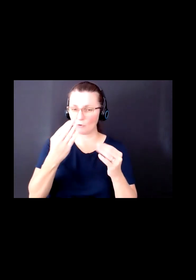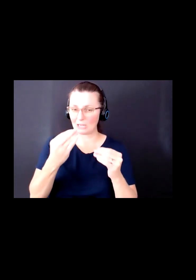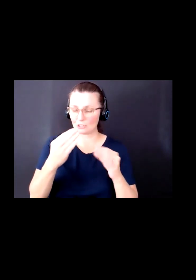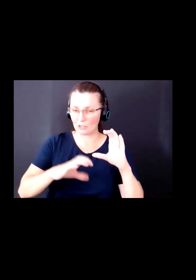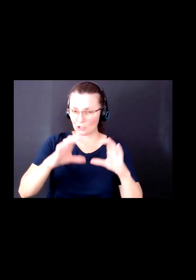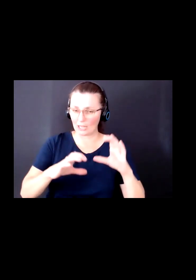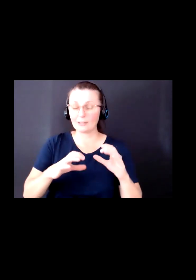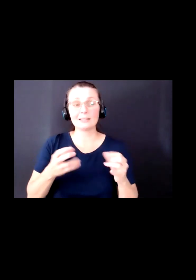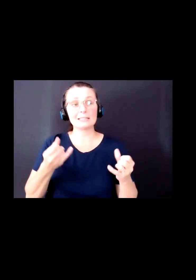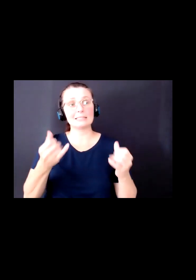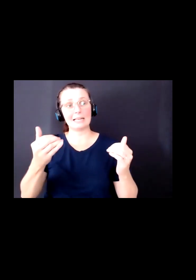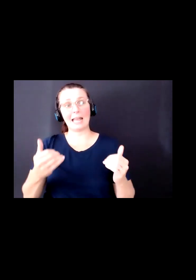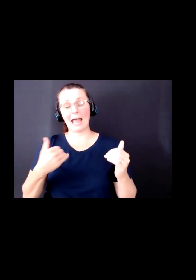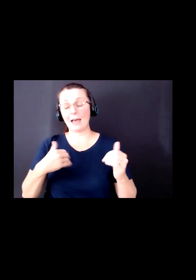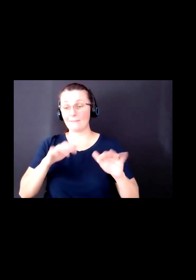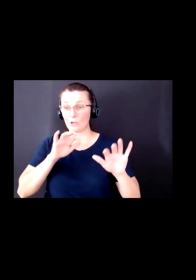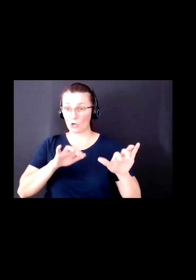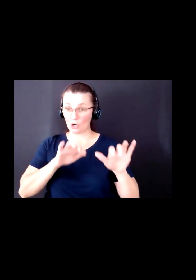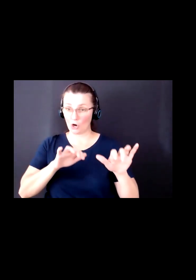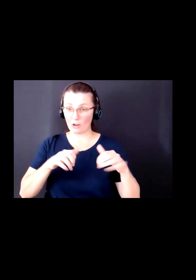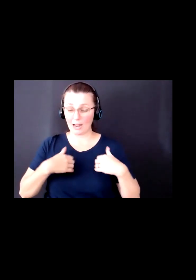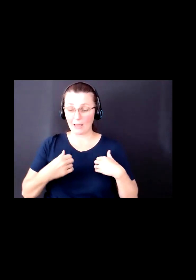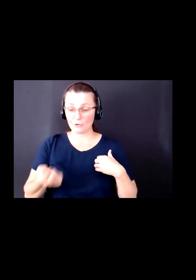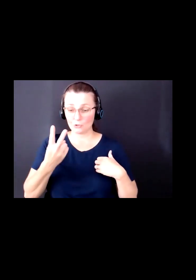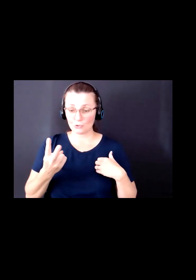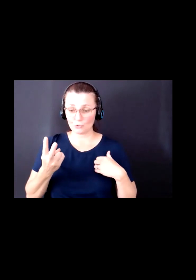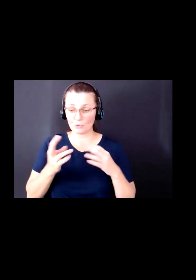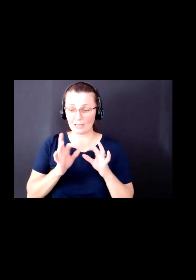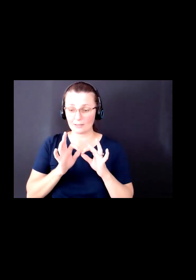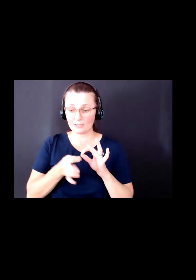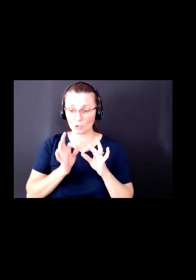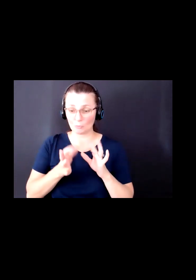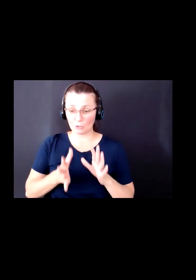also have a CART reporter. So to access captions, you can hit